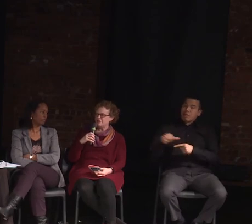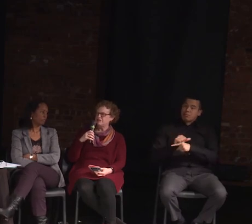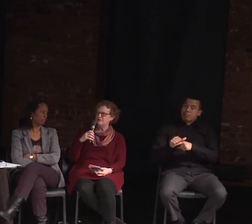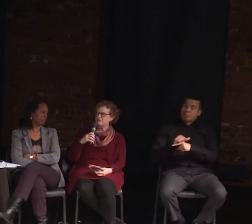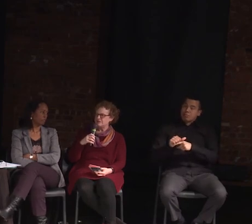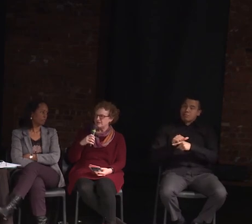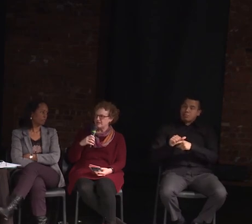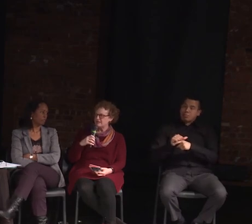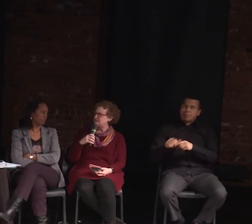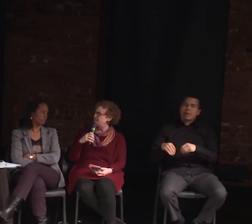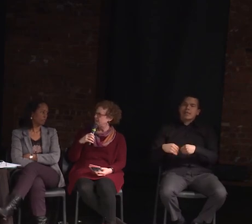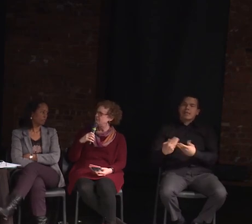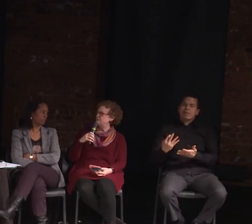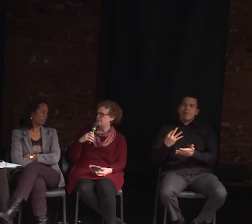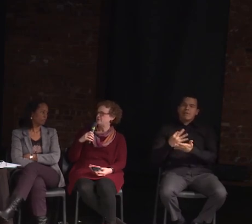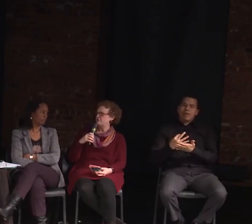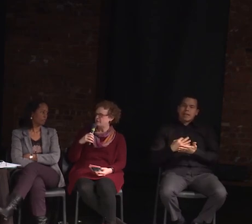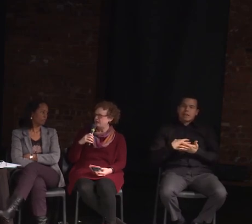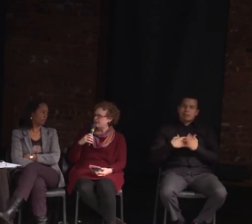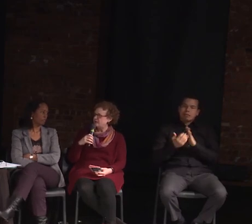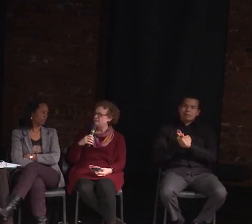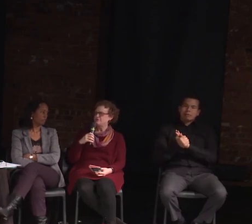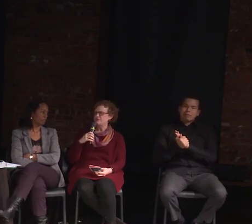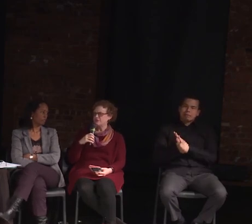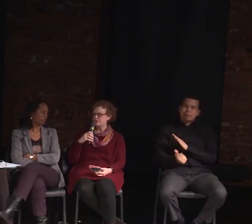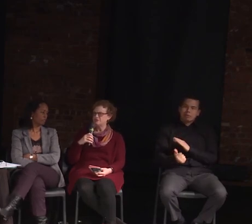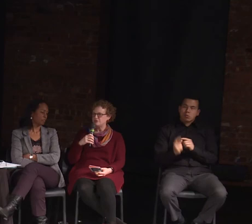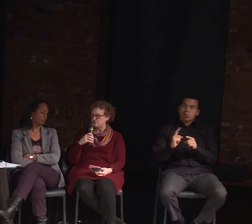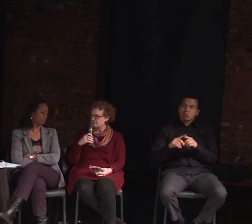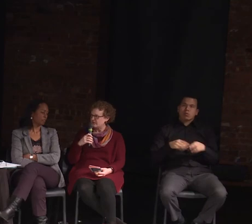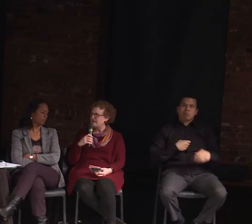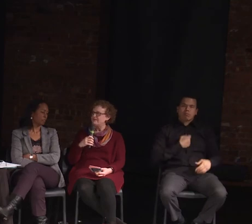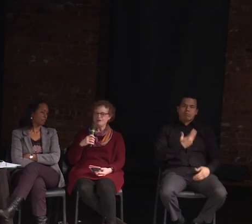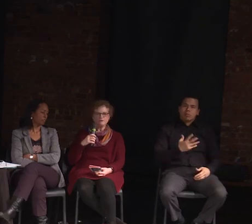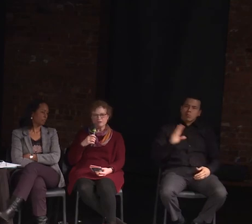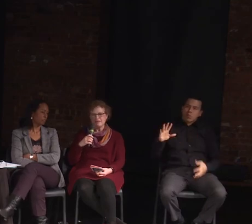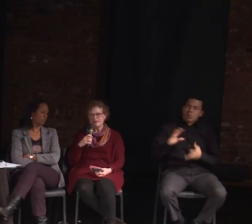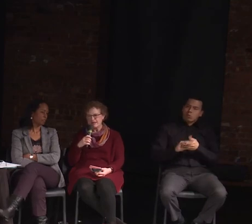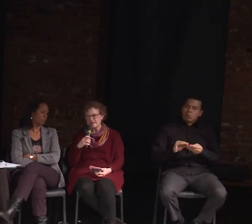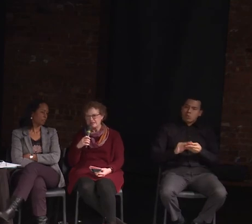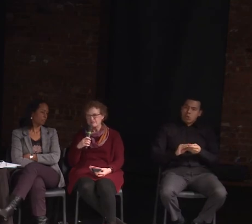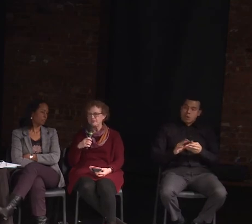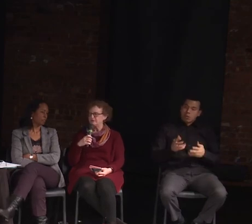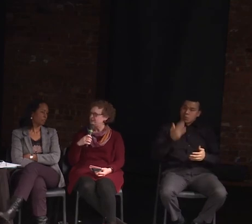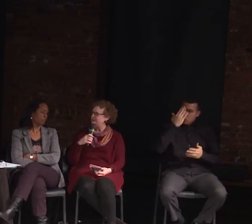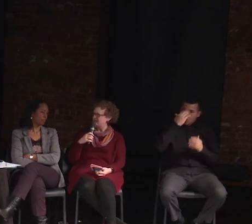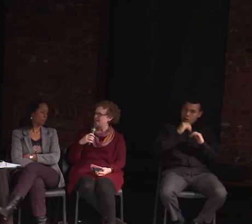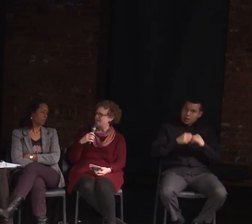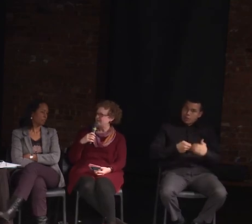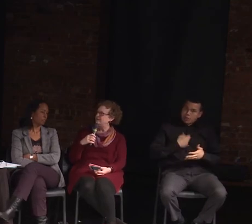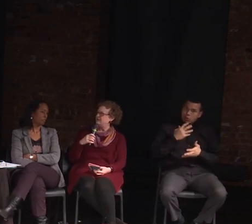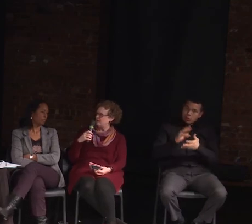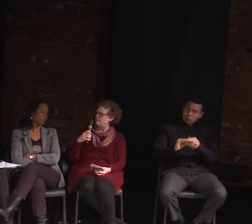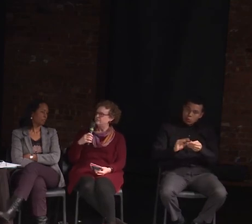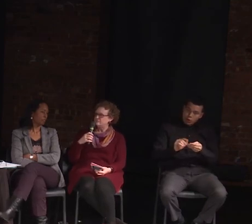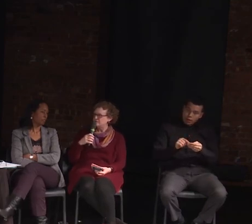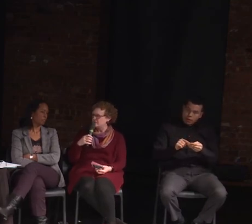financial literacy to tell your story. When you tell your story, then you learn how to ask and when you learn how to ask those